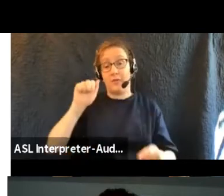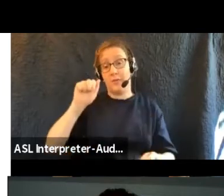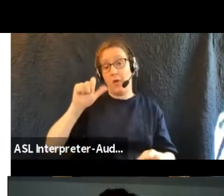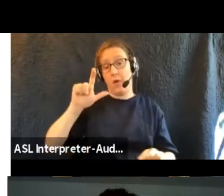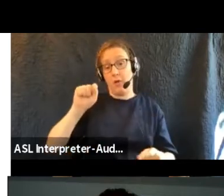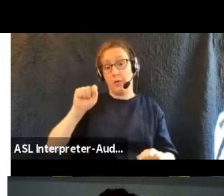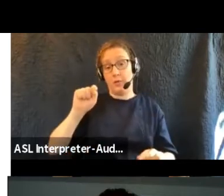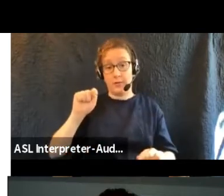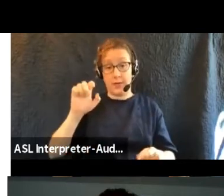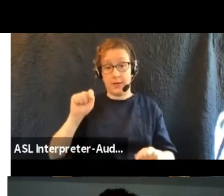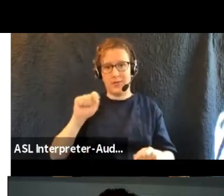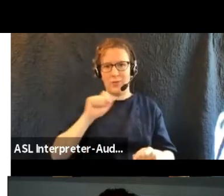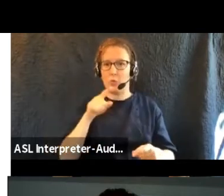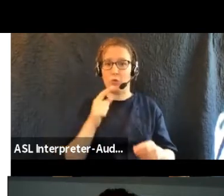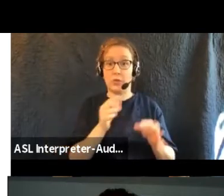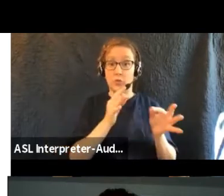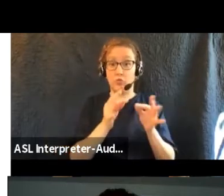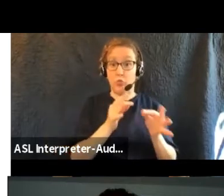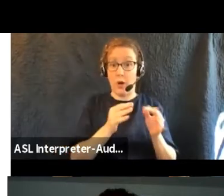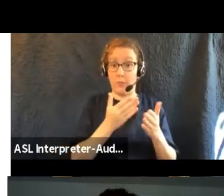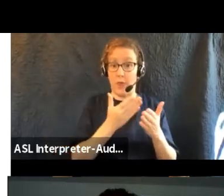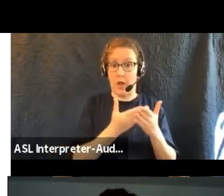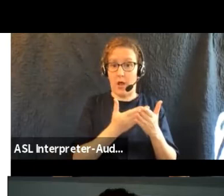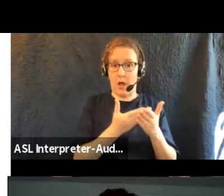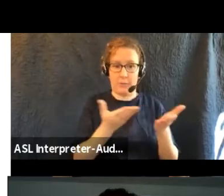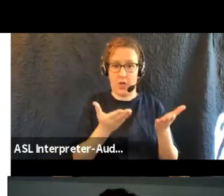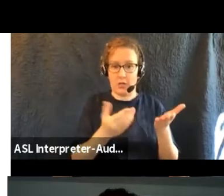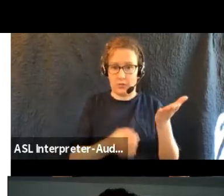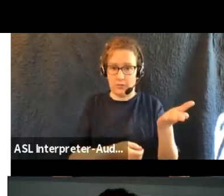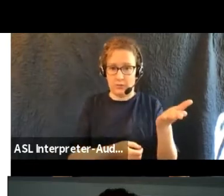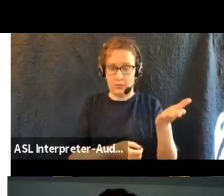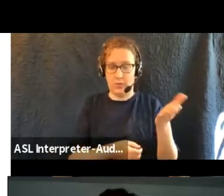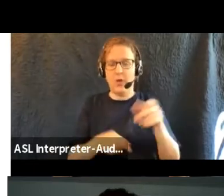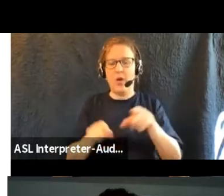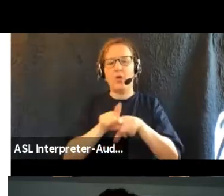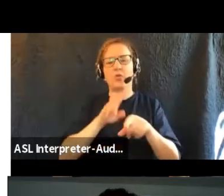Don't just describe an object. Also talk about its purpose.